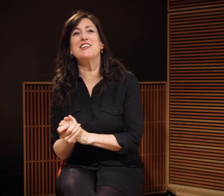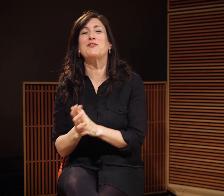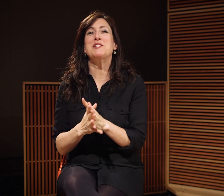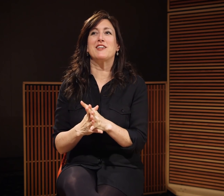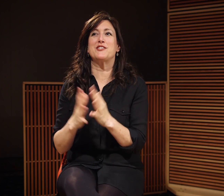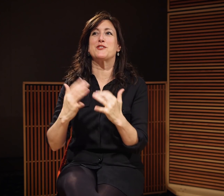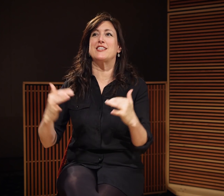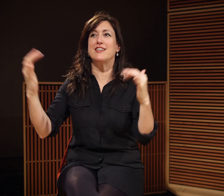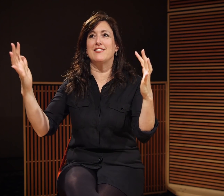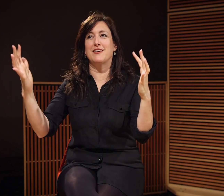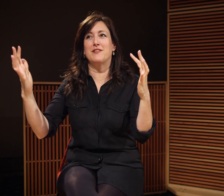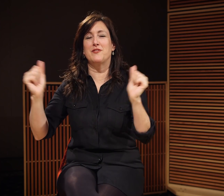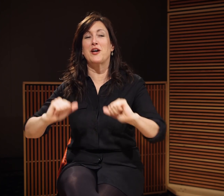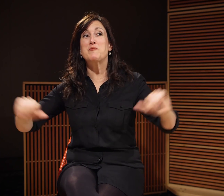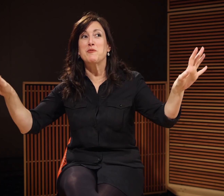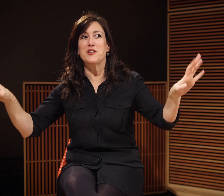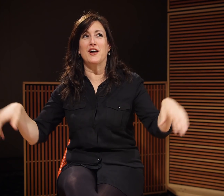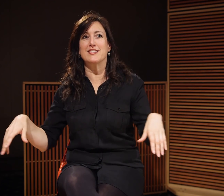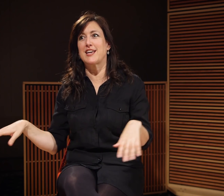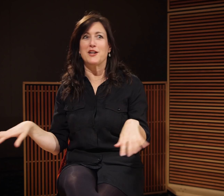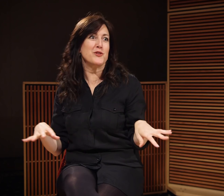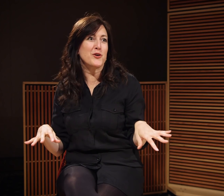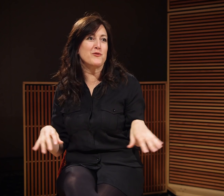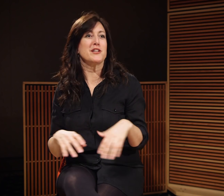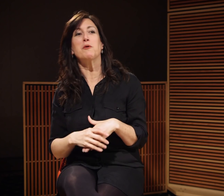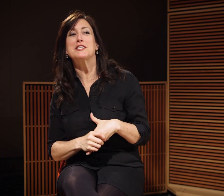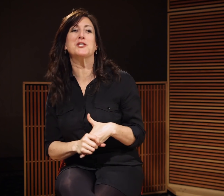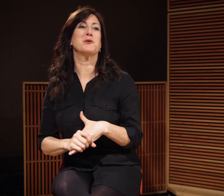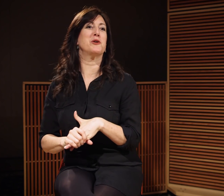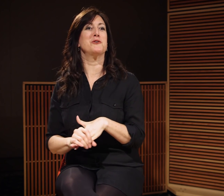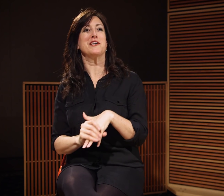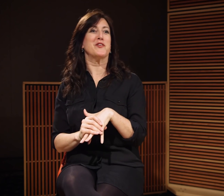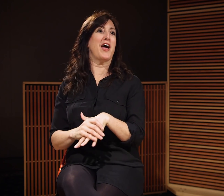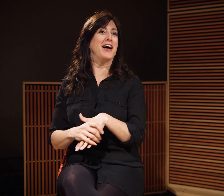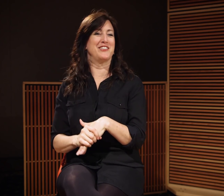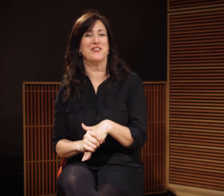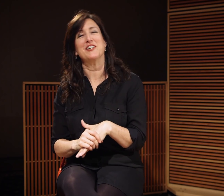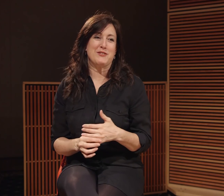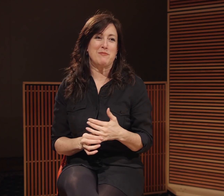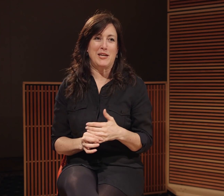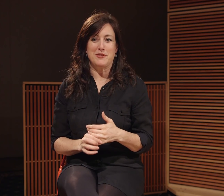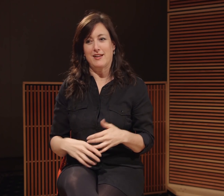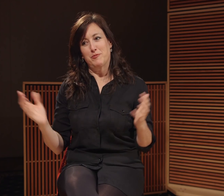So it's funny because you'll see other people in the audience kind of look over like, "What's the interpreter doing for that?" Sometimes you have to put your sexy on...